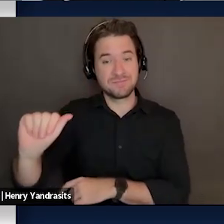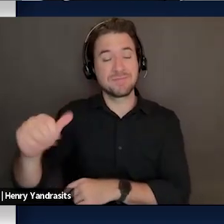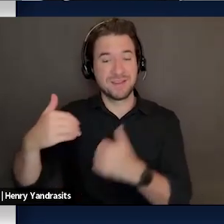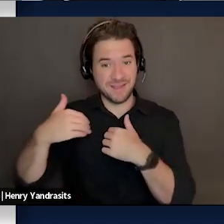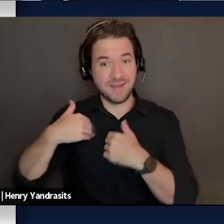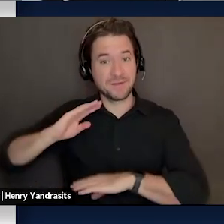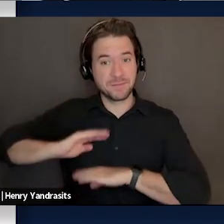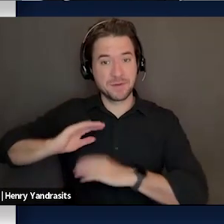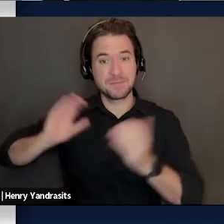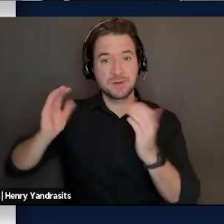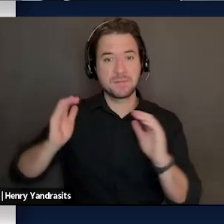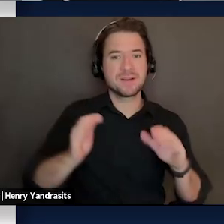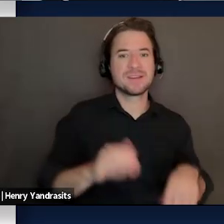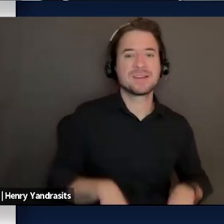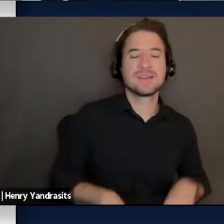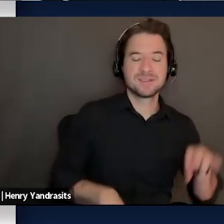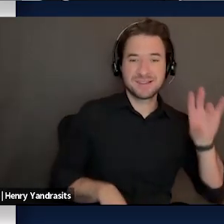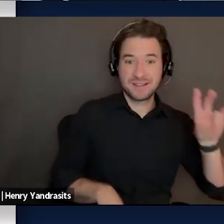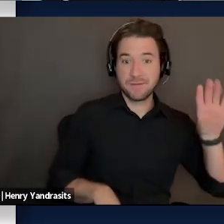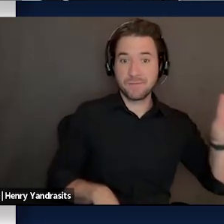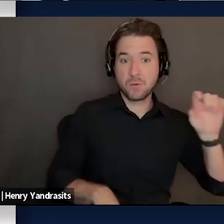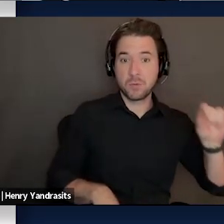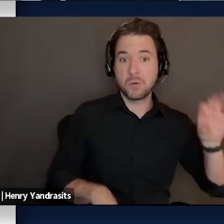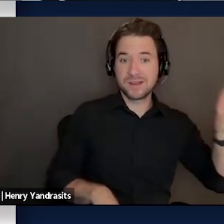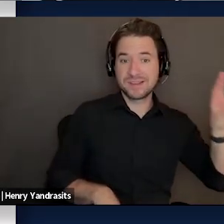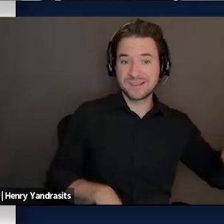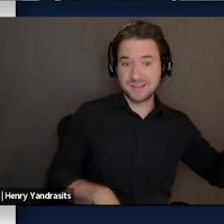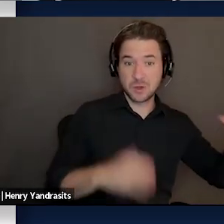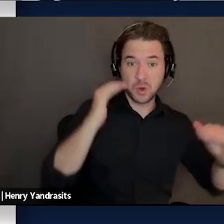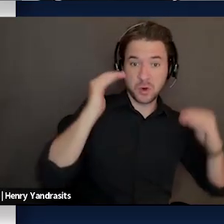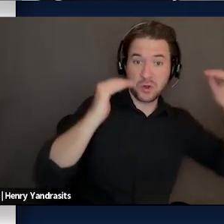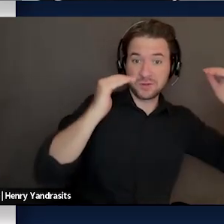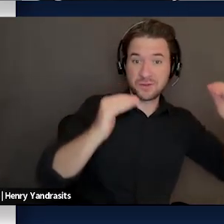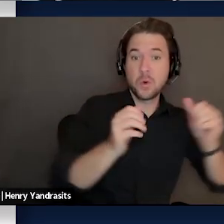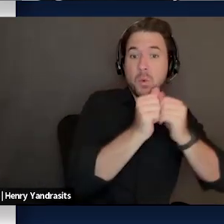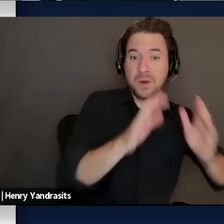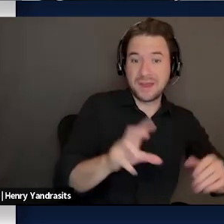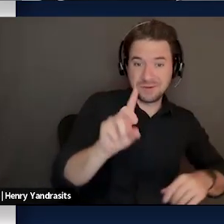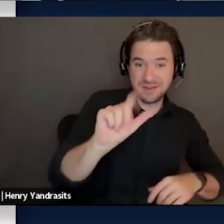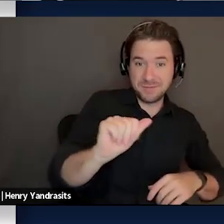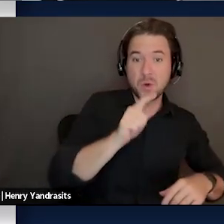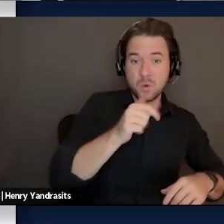Compared to 74.66% of adults without a disability who have had a mammogram.